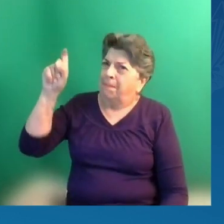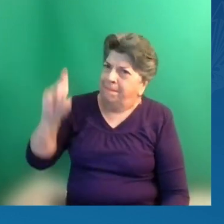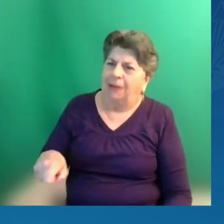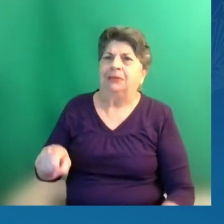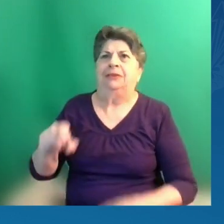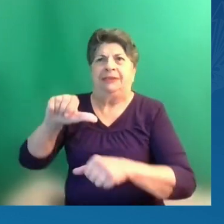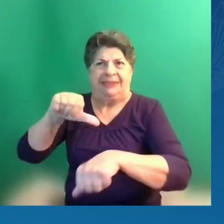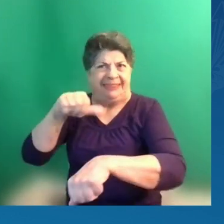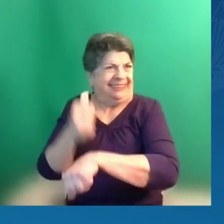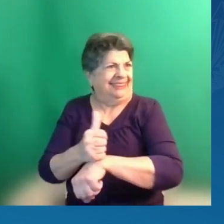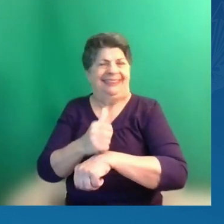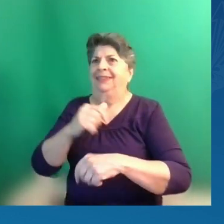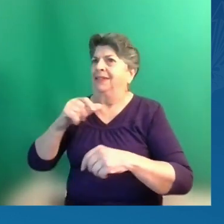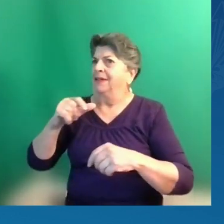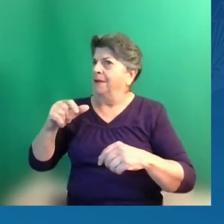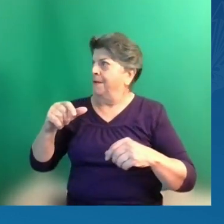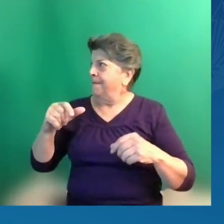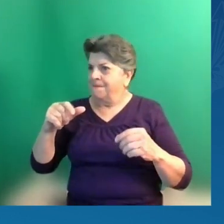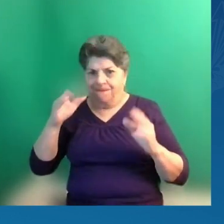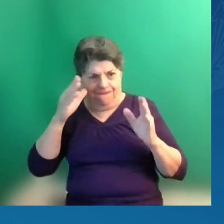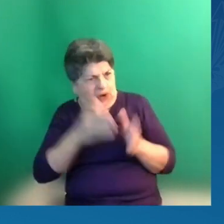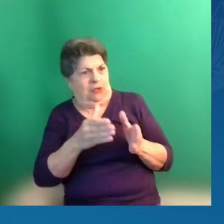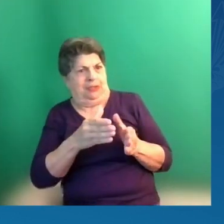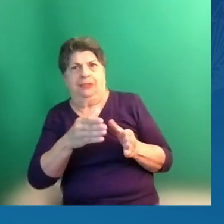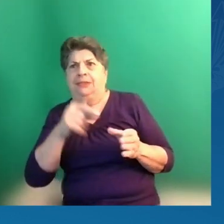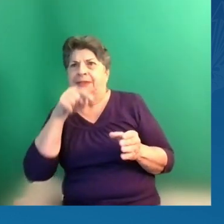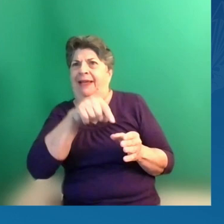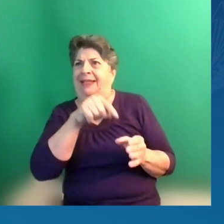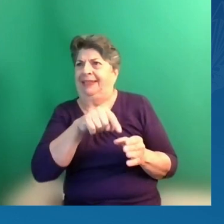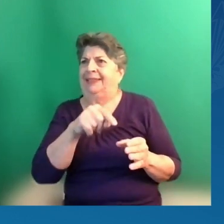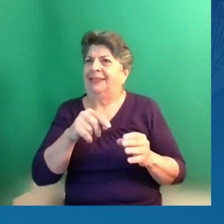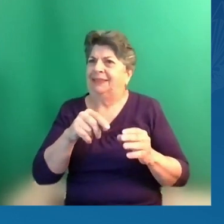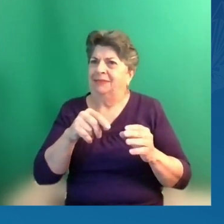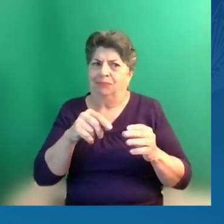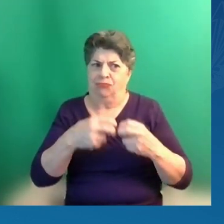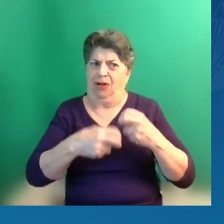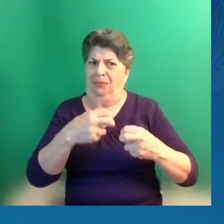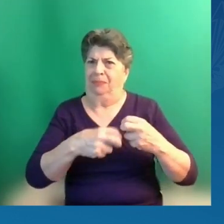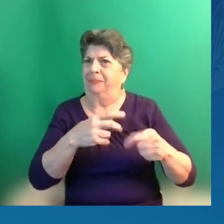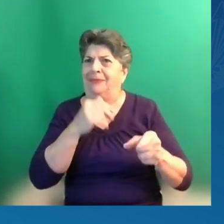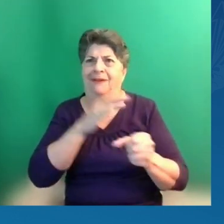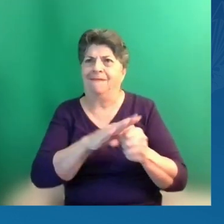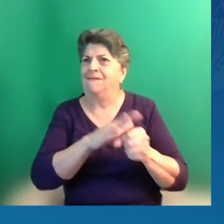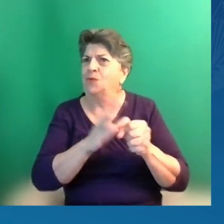there is the issue of equity -- because finally we know that water insecurity